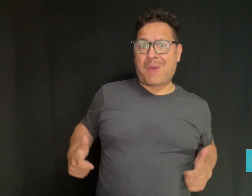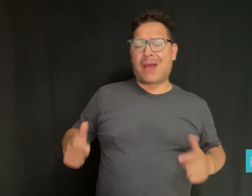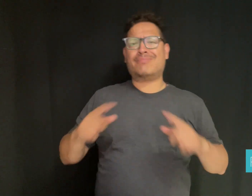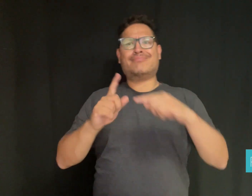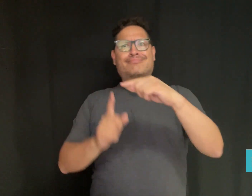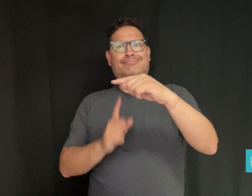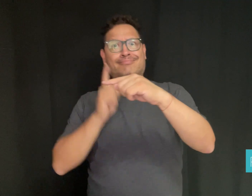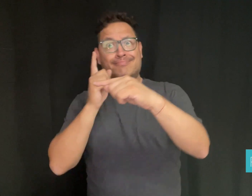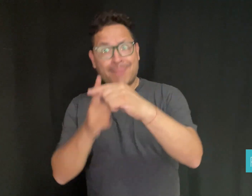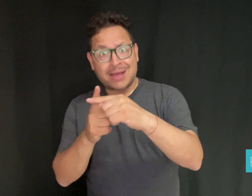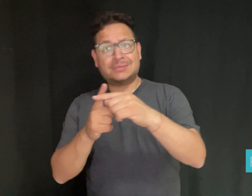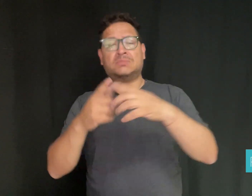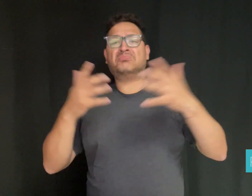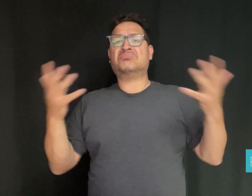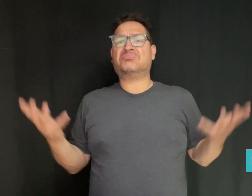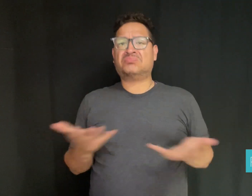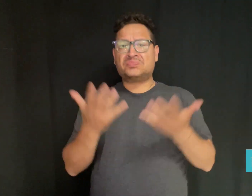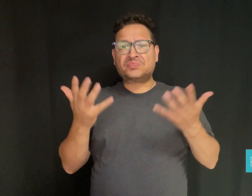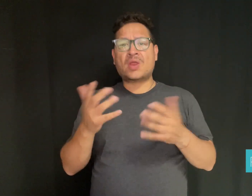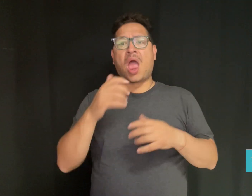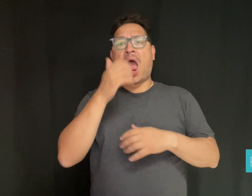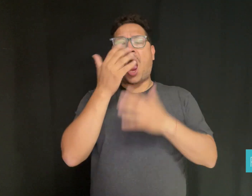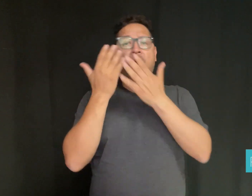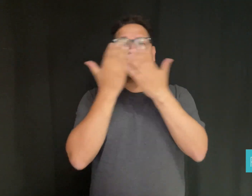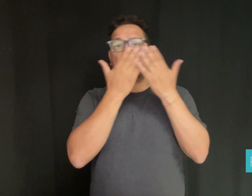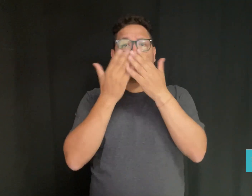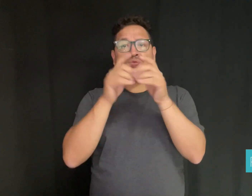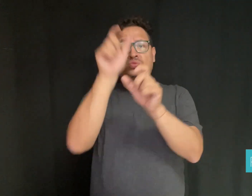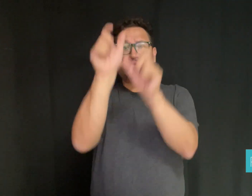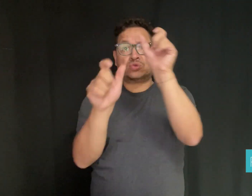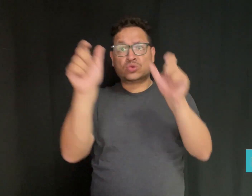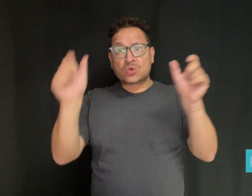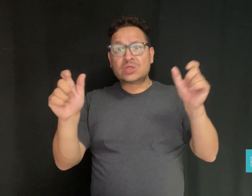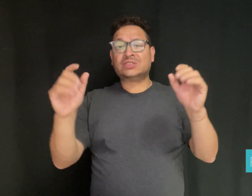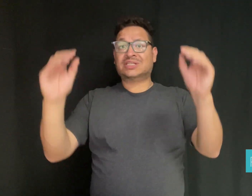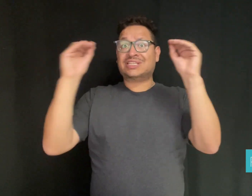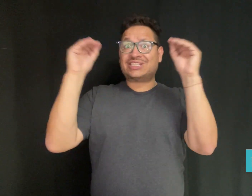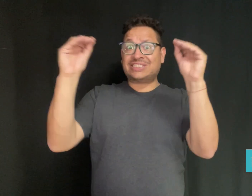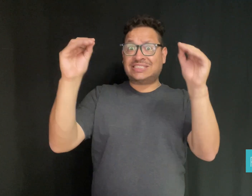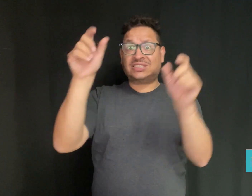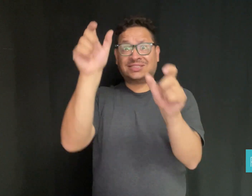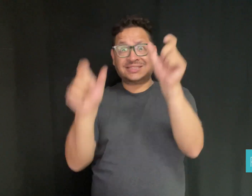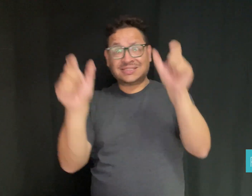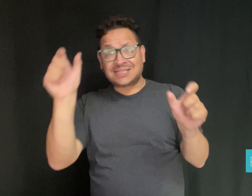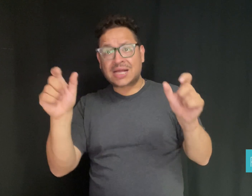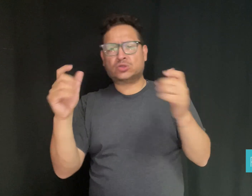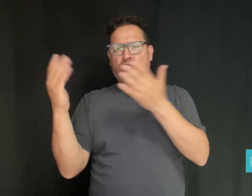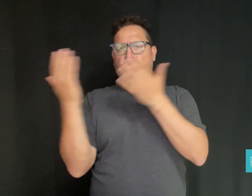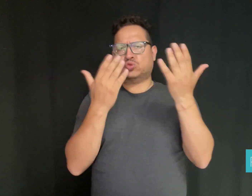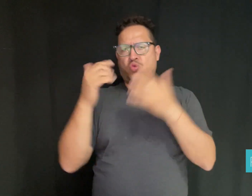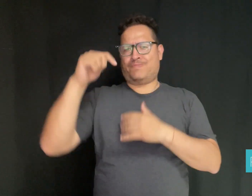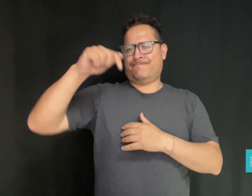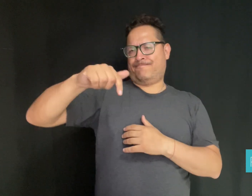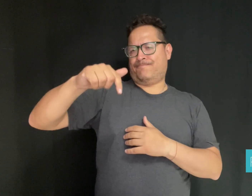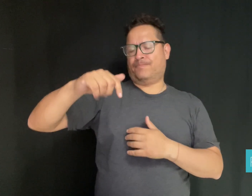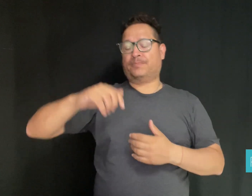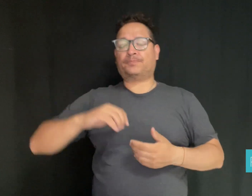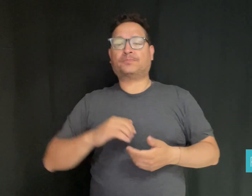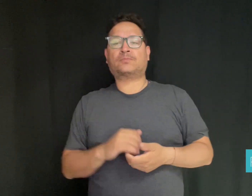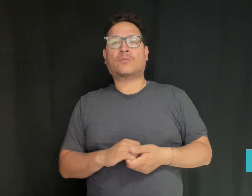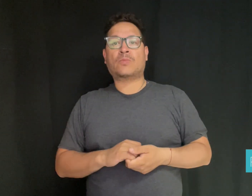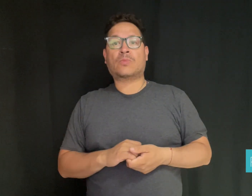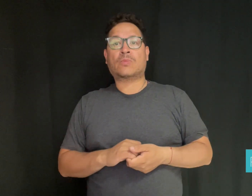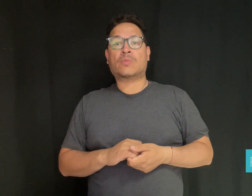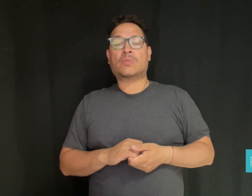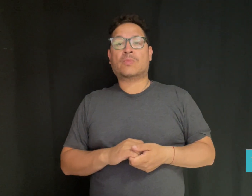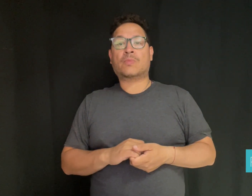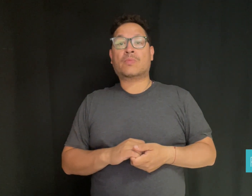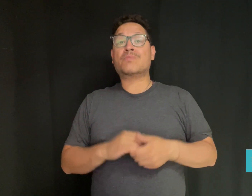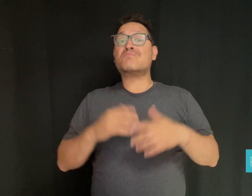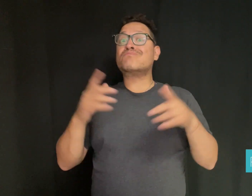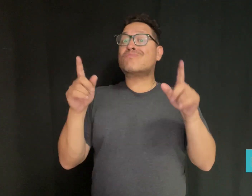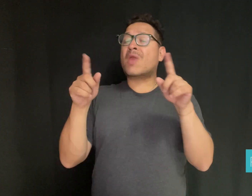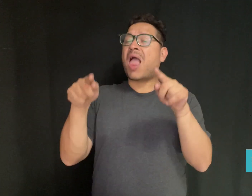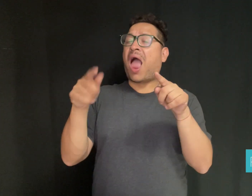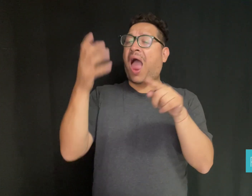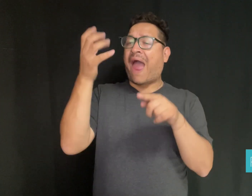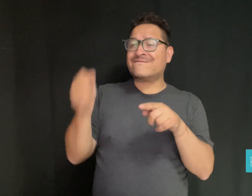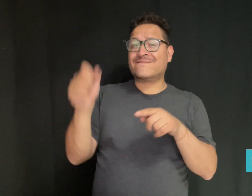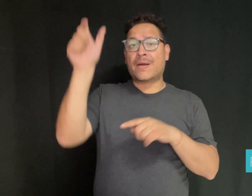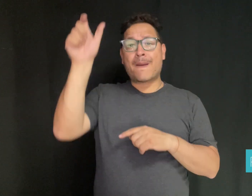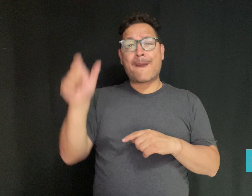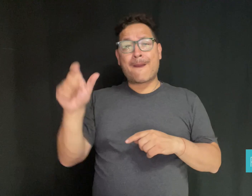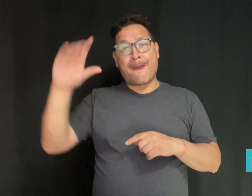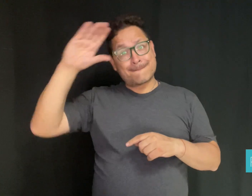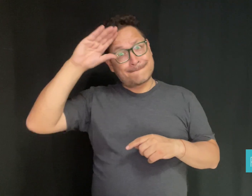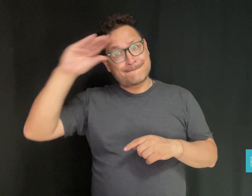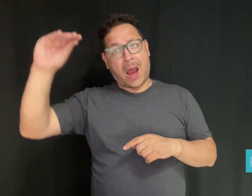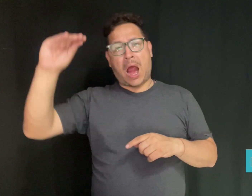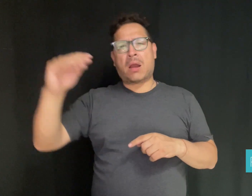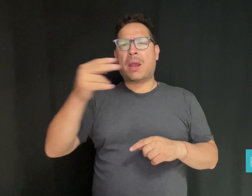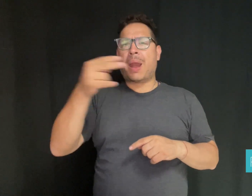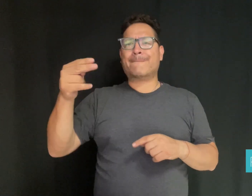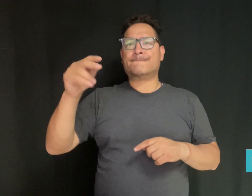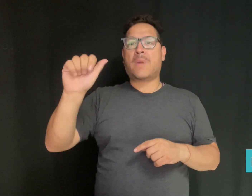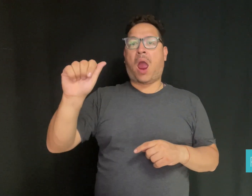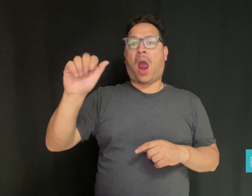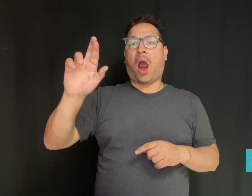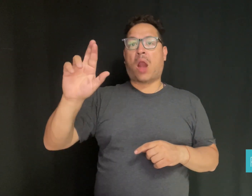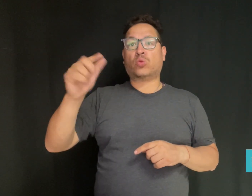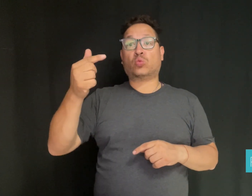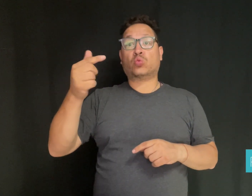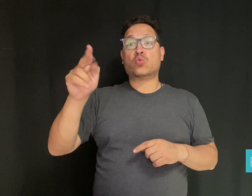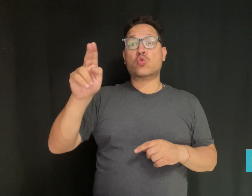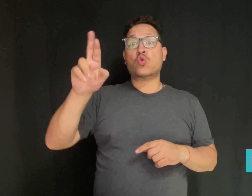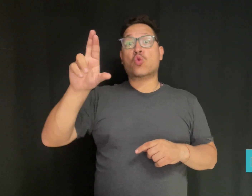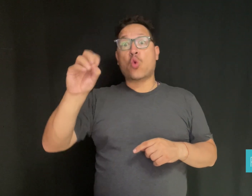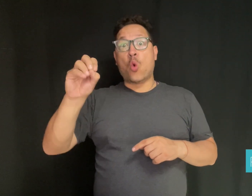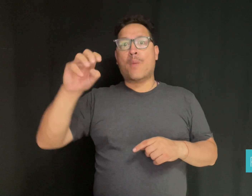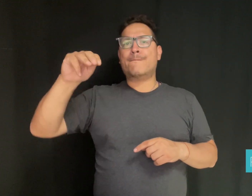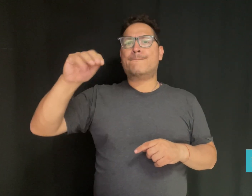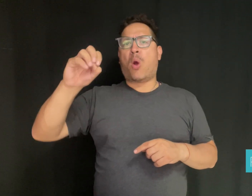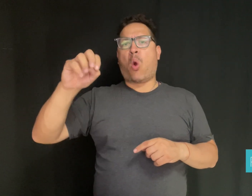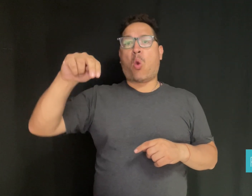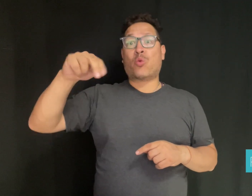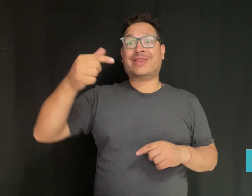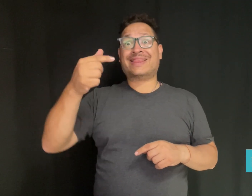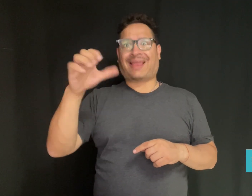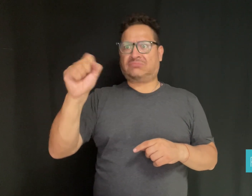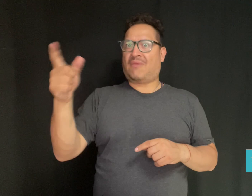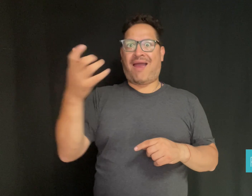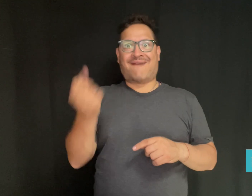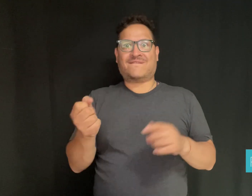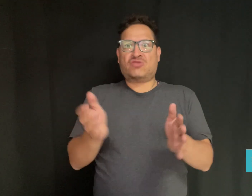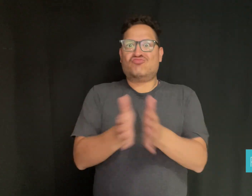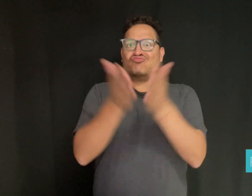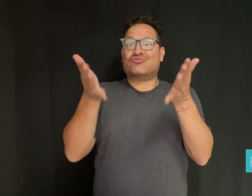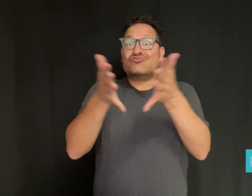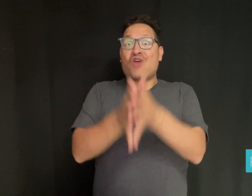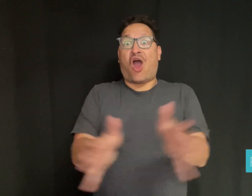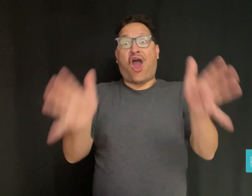venue with turquoise blue light. The coordinator